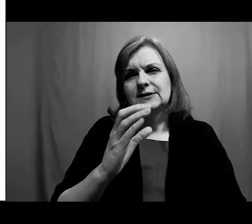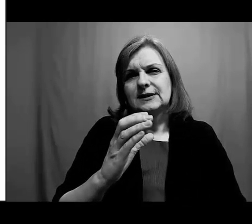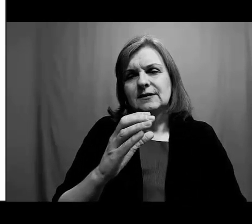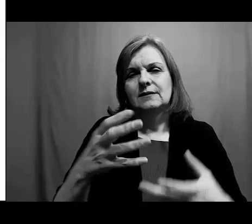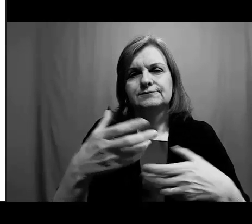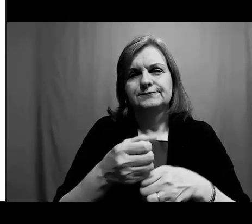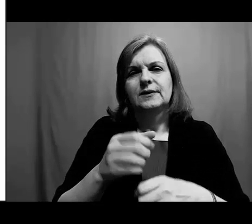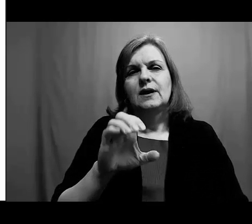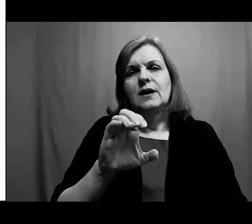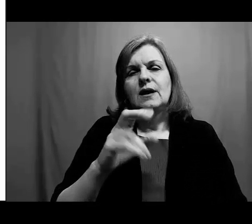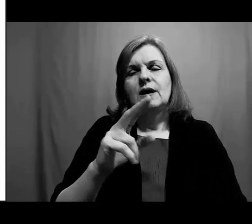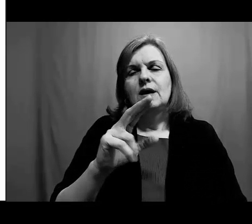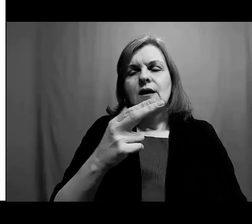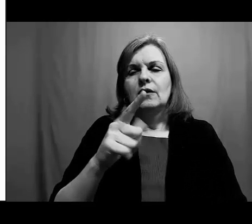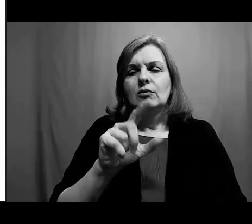or chlorofluorocarbons